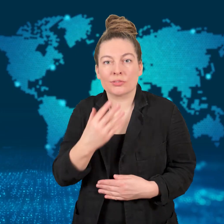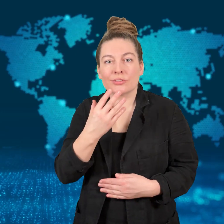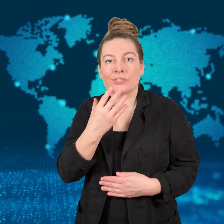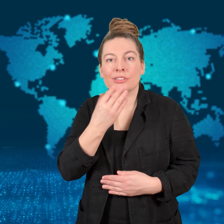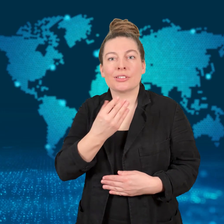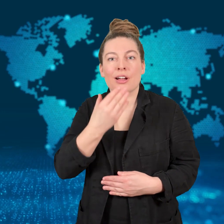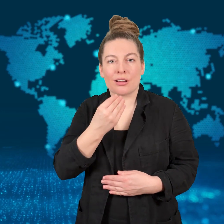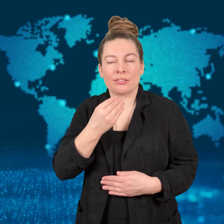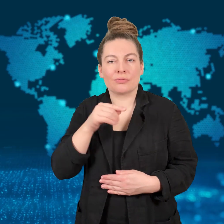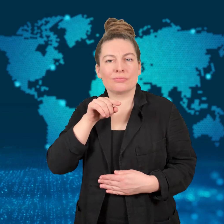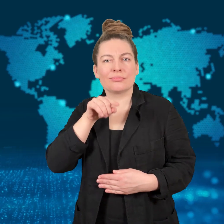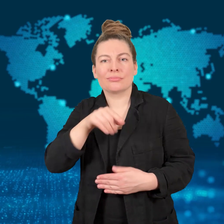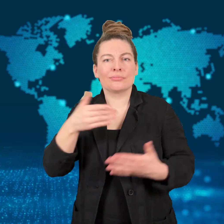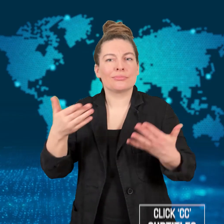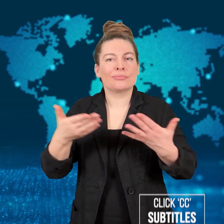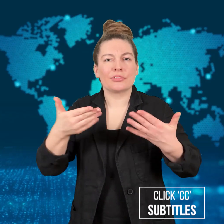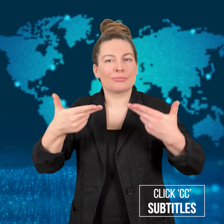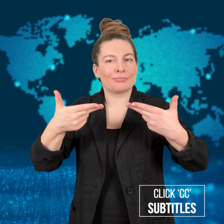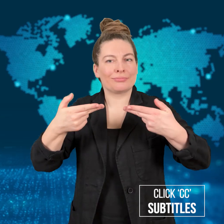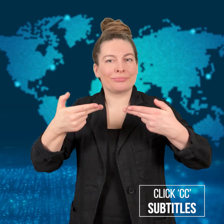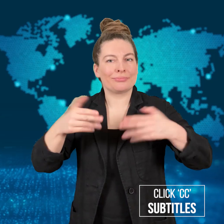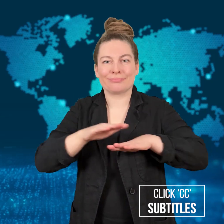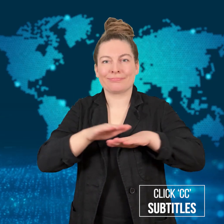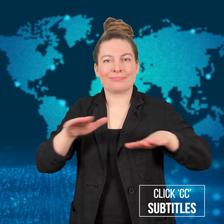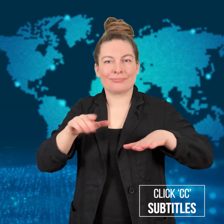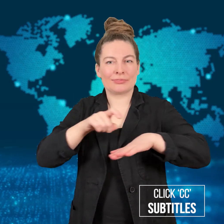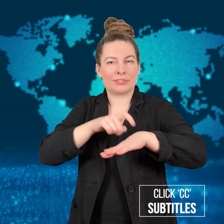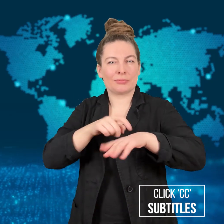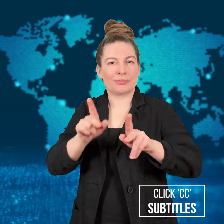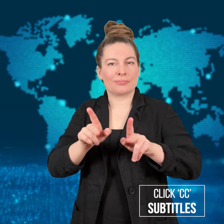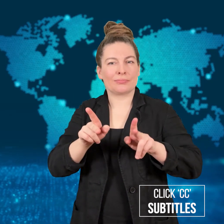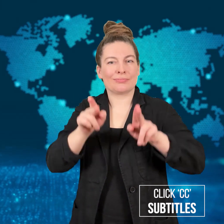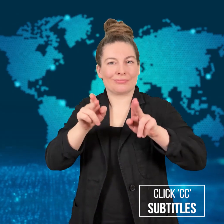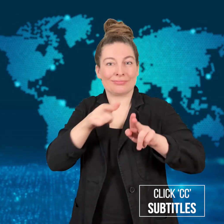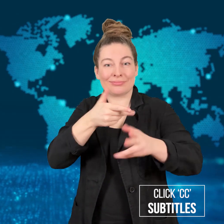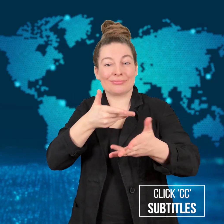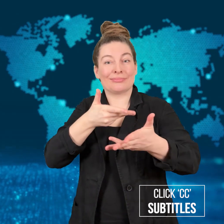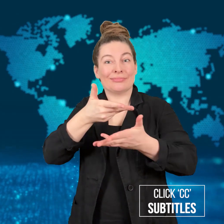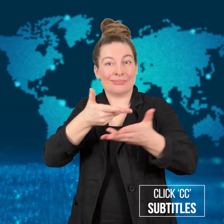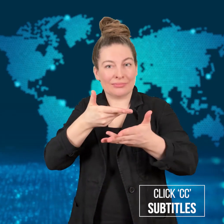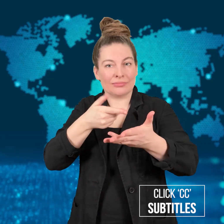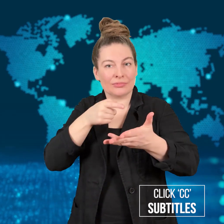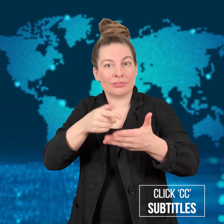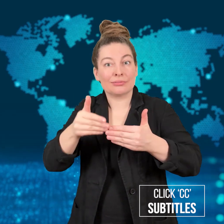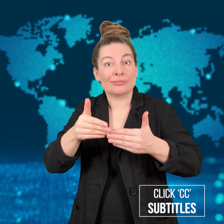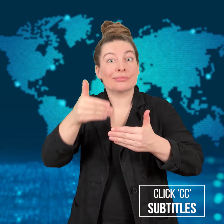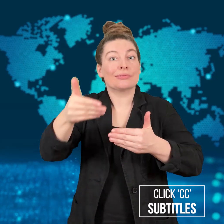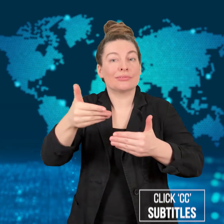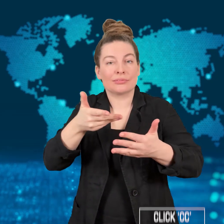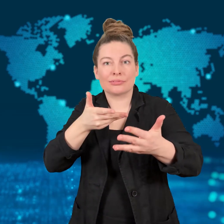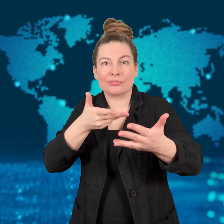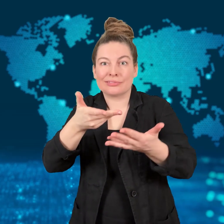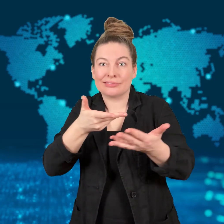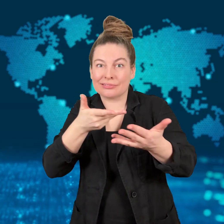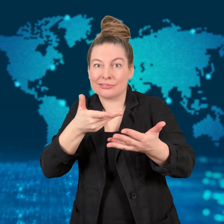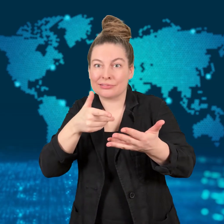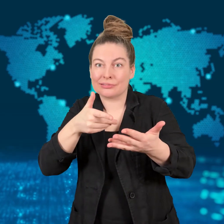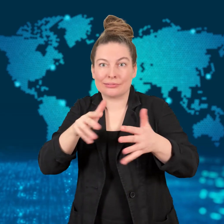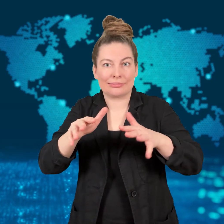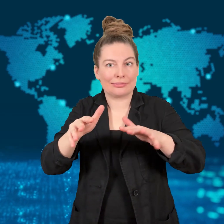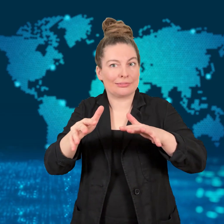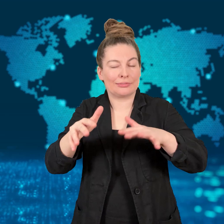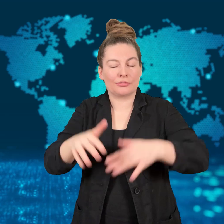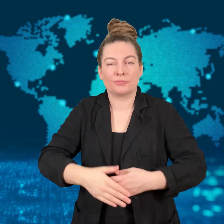Fragile ceasefire